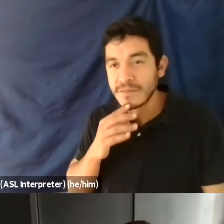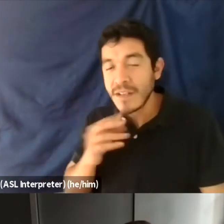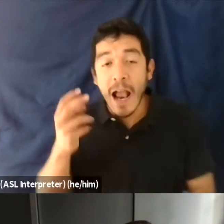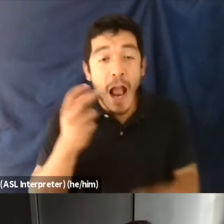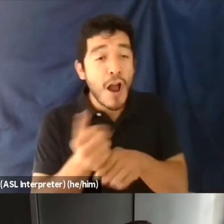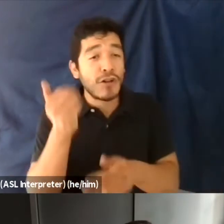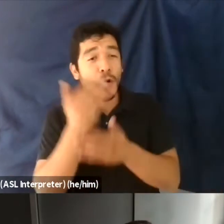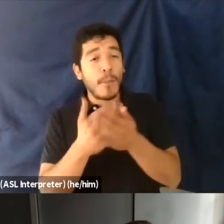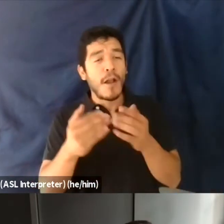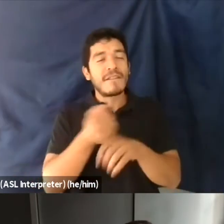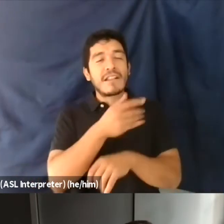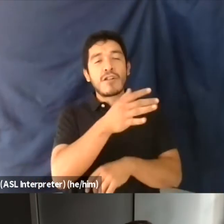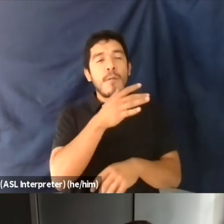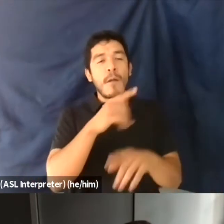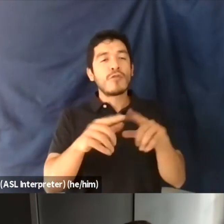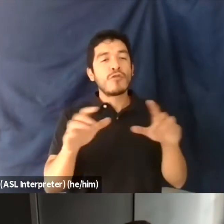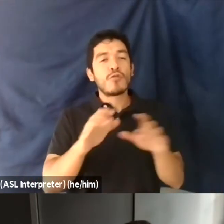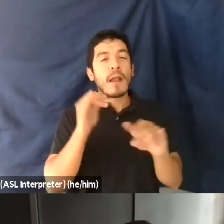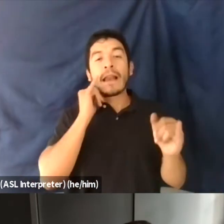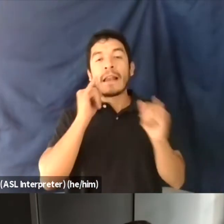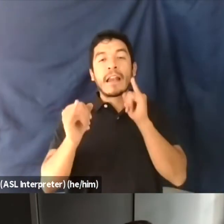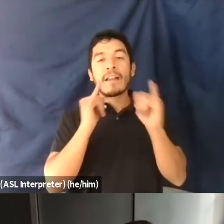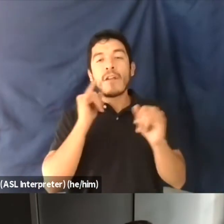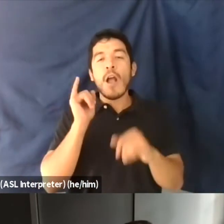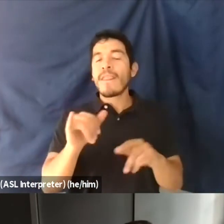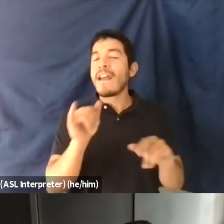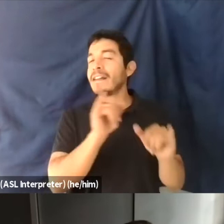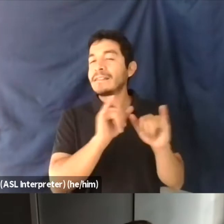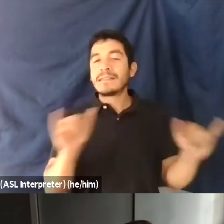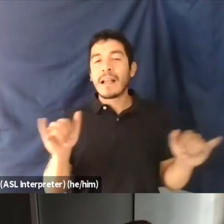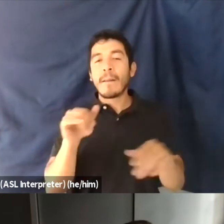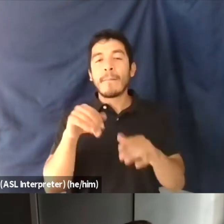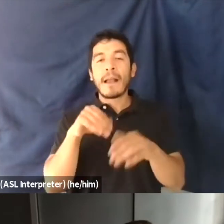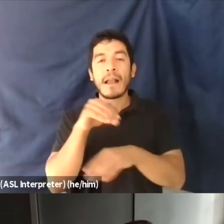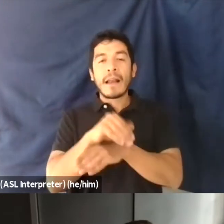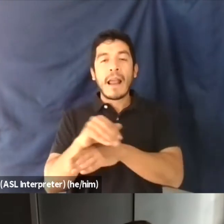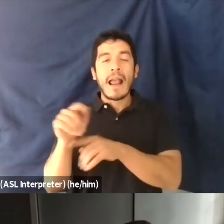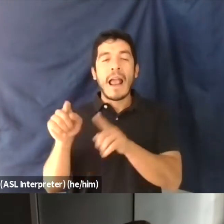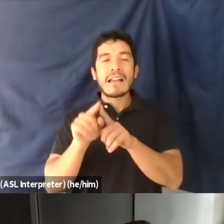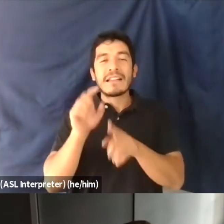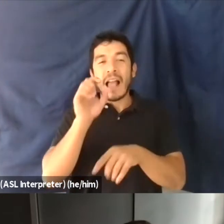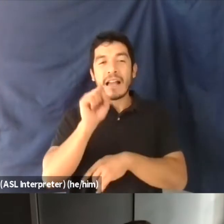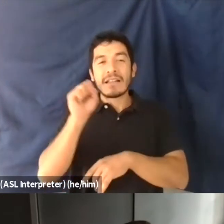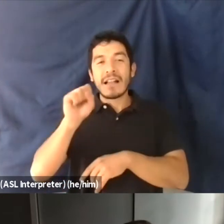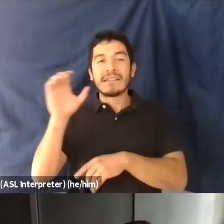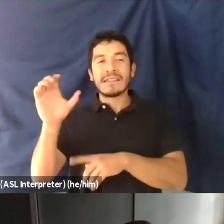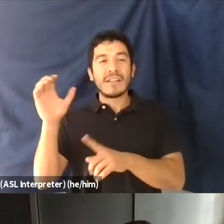to do the interview on camera was this the same night as the SEC Championship game and Alabama was playing.